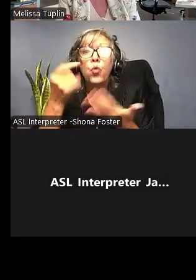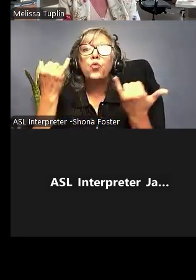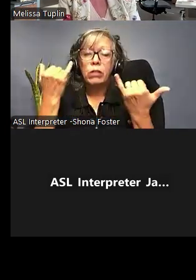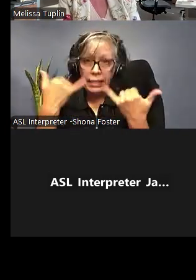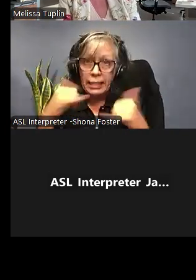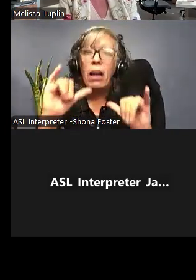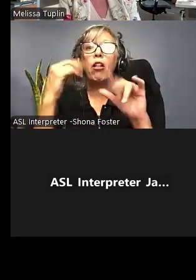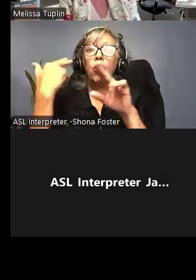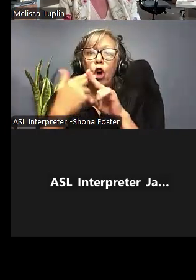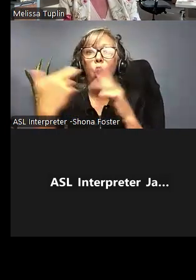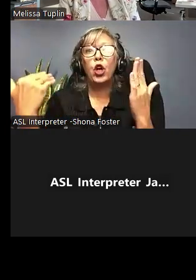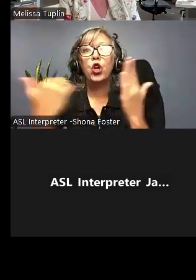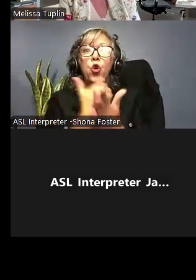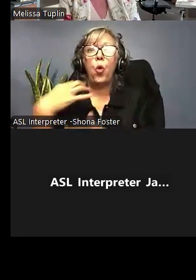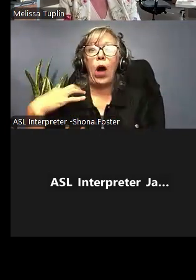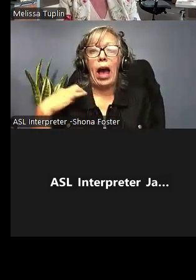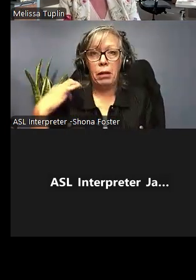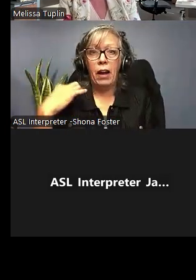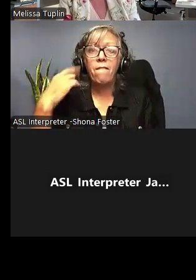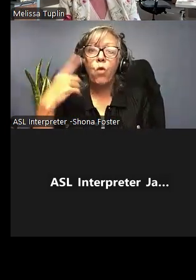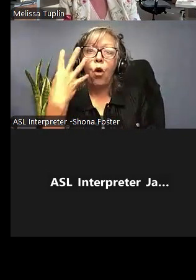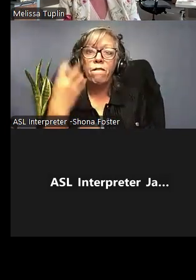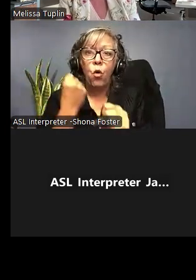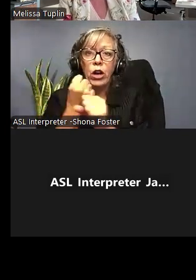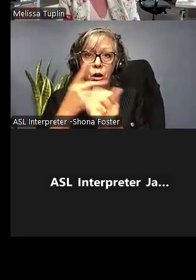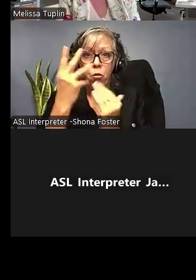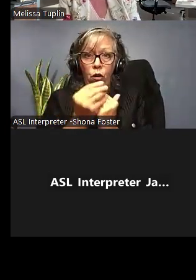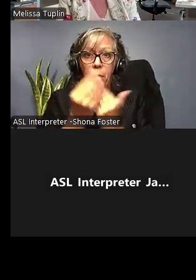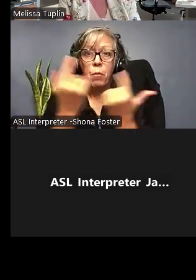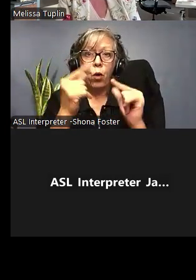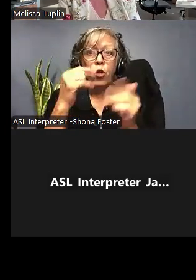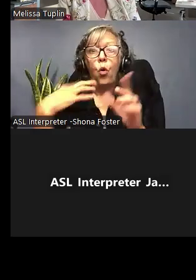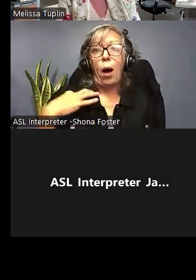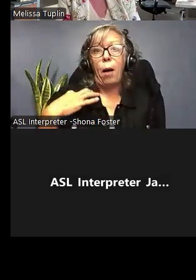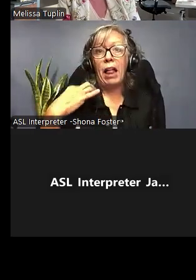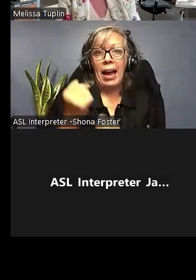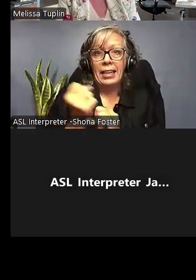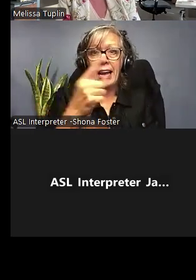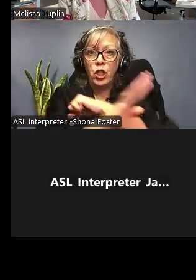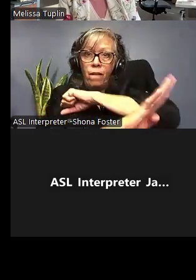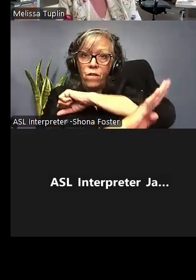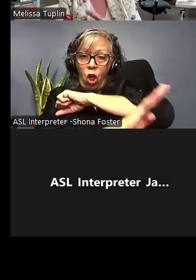four-year program when you apply to it next fall. So success in this one-year program does